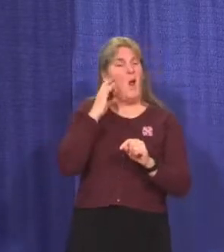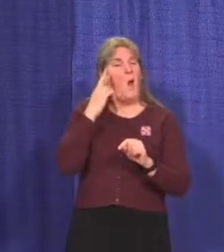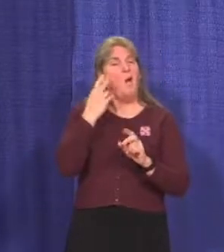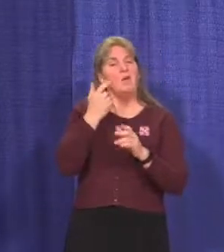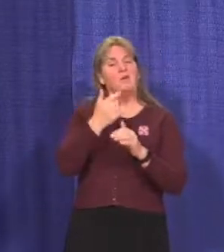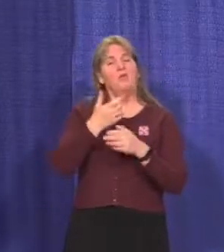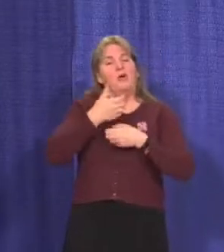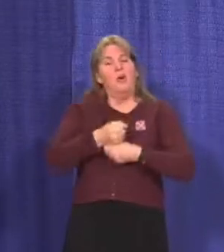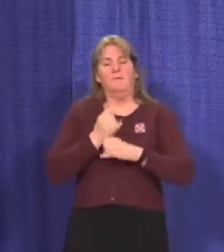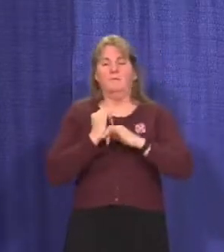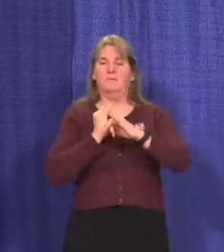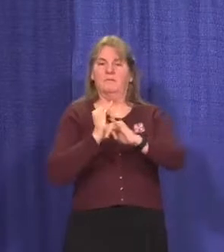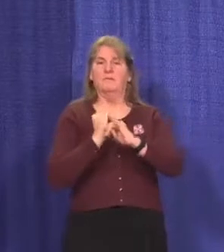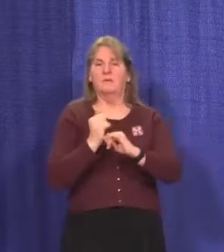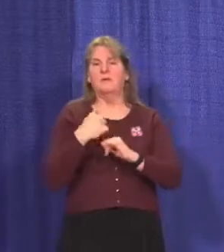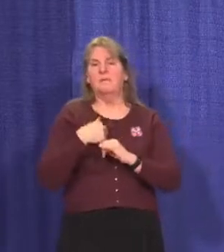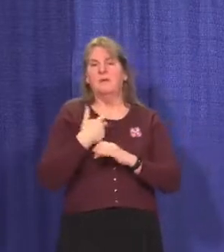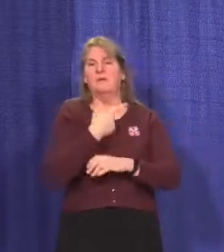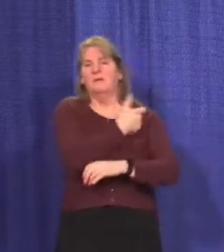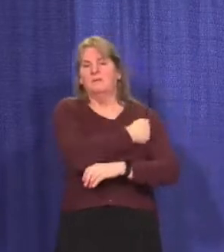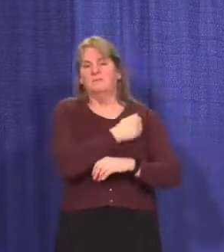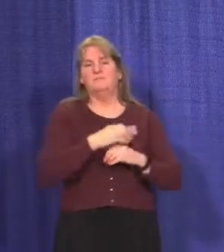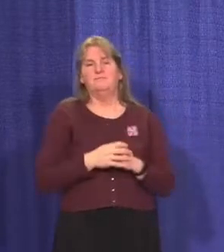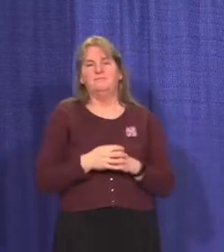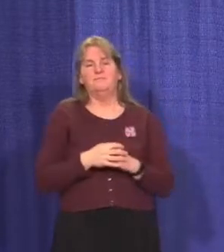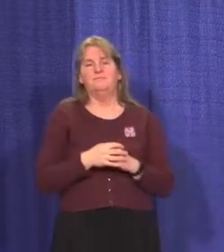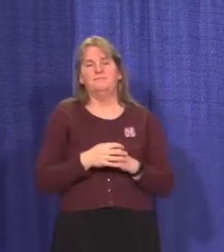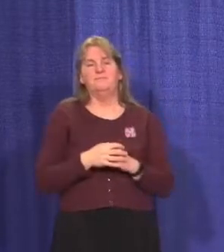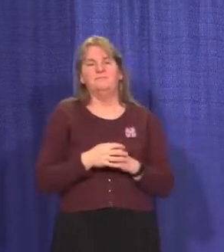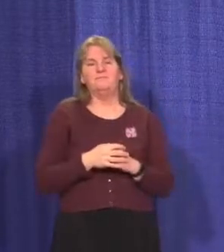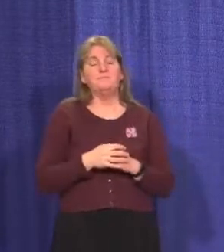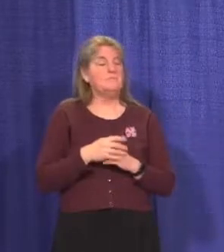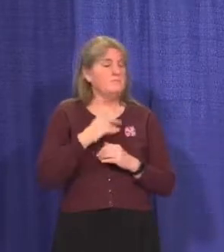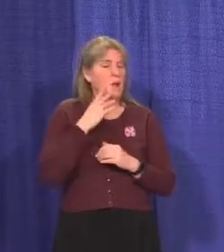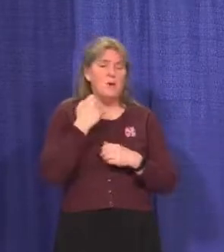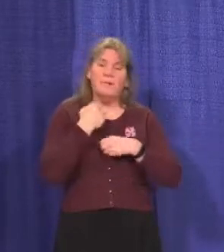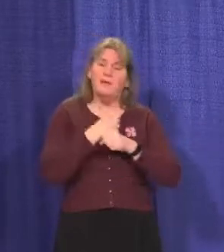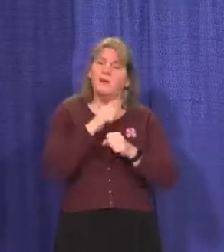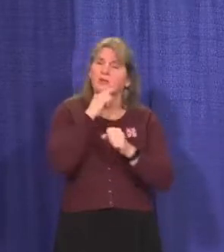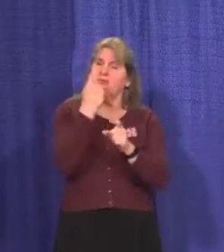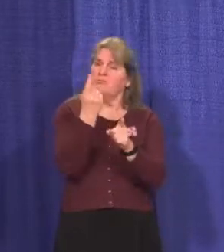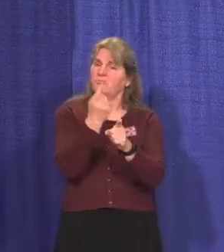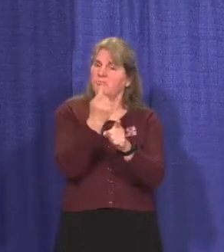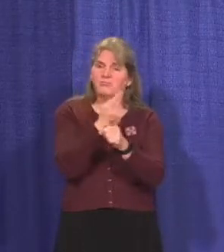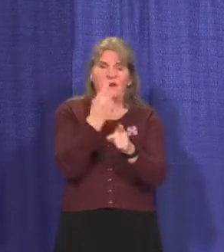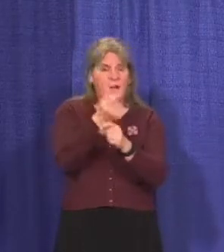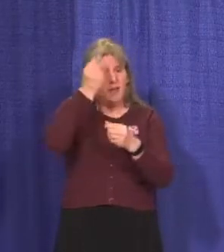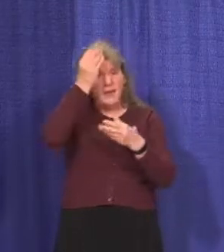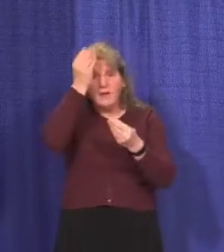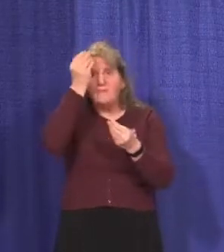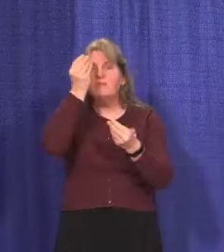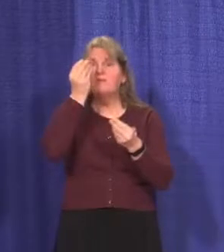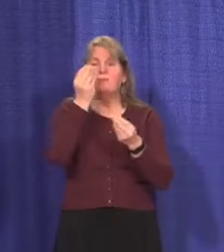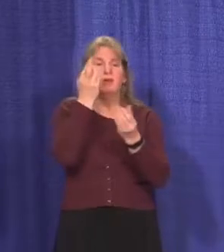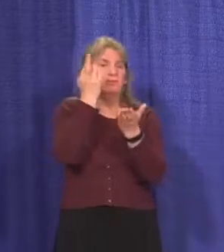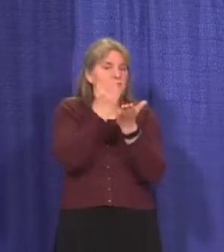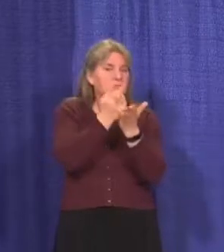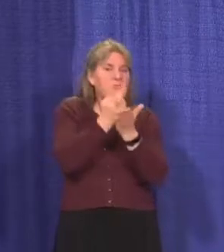I will keep trying to ensure Yukoners have the proper resources and information they need to make an informed